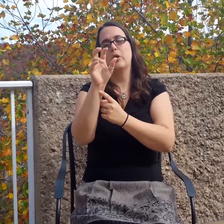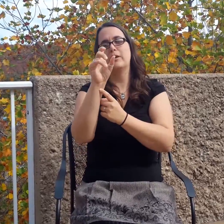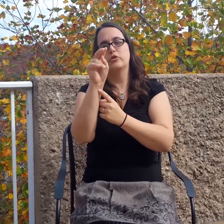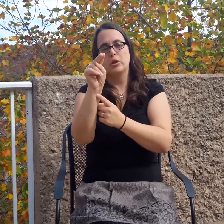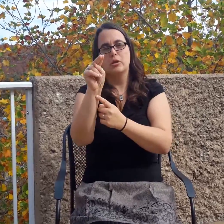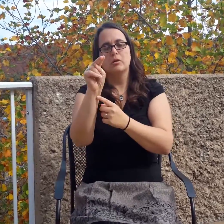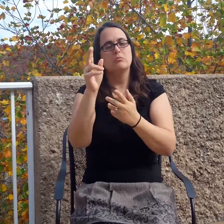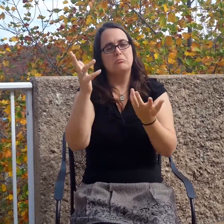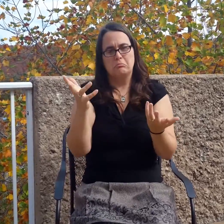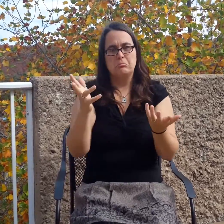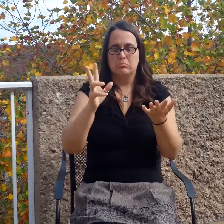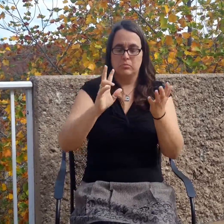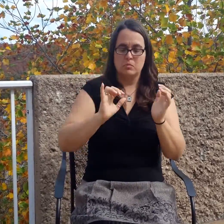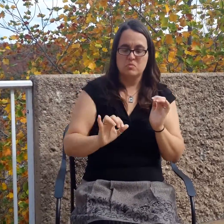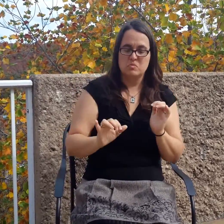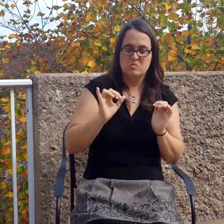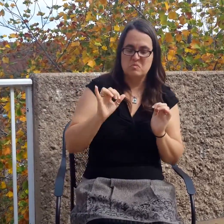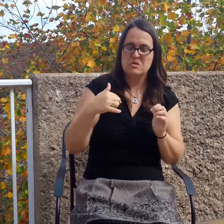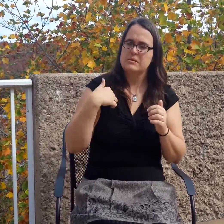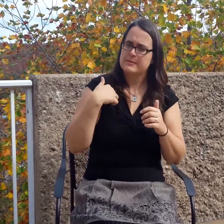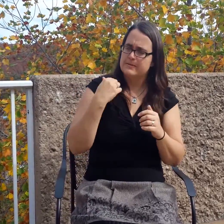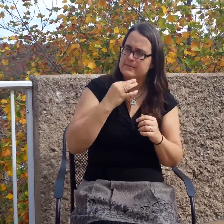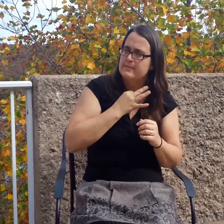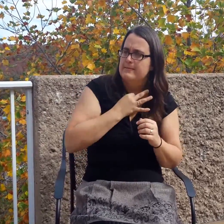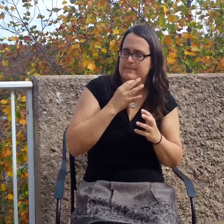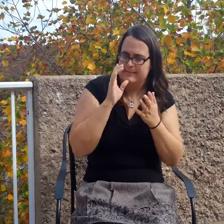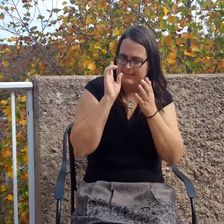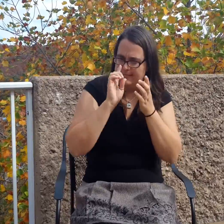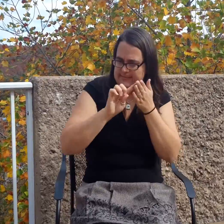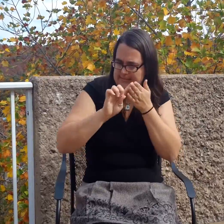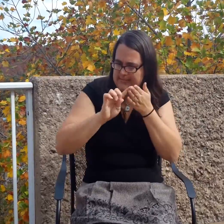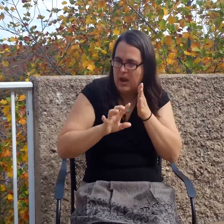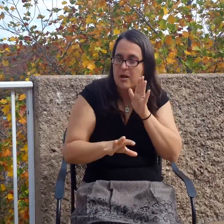So I was really curious, and I researched some more